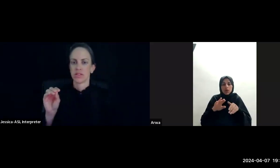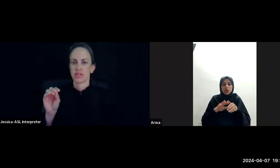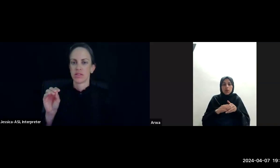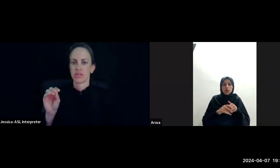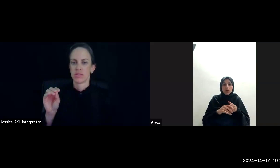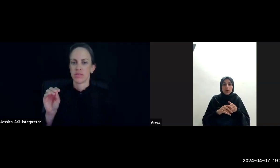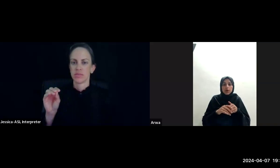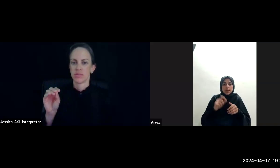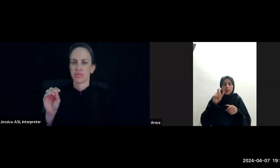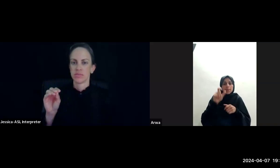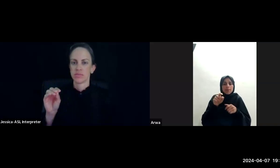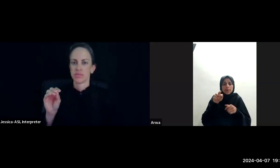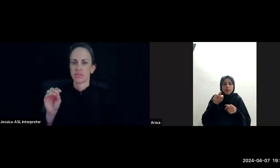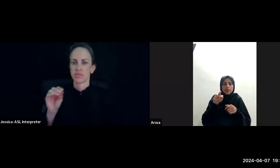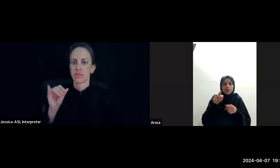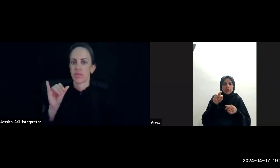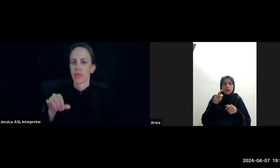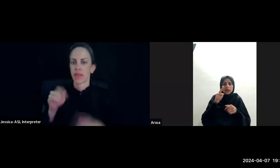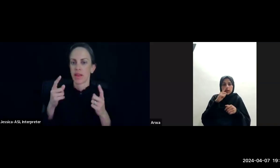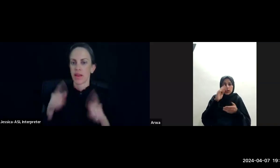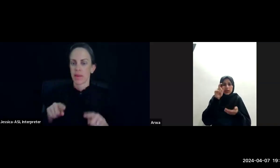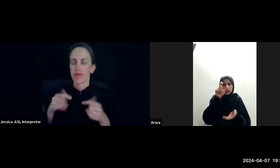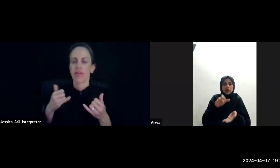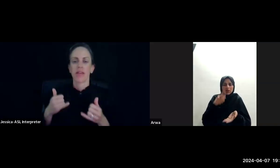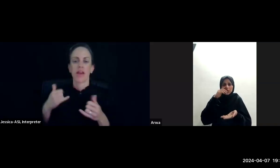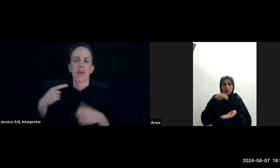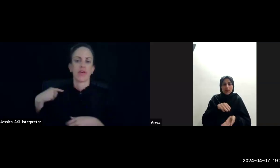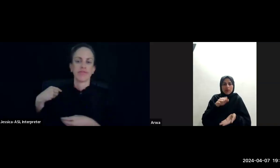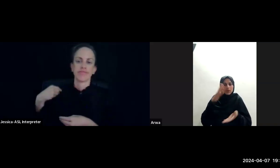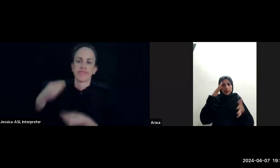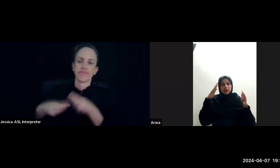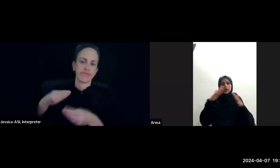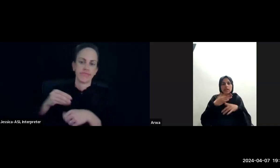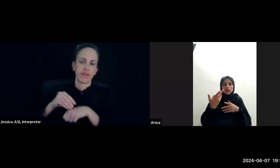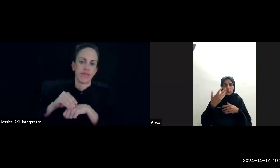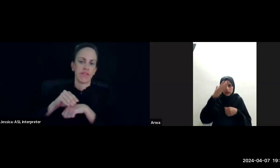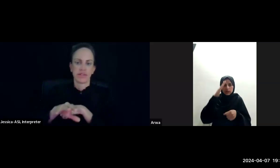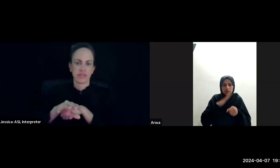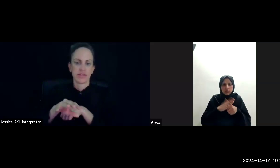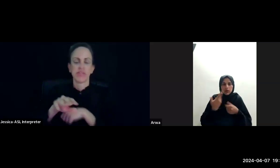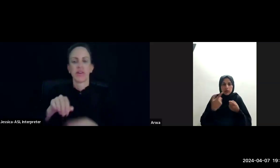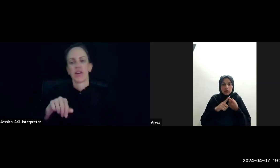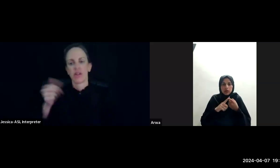because of that she's affected. okay and she has her own other sibling and affective. Now because